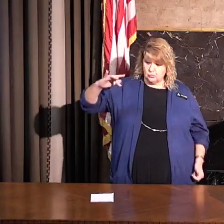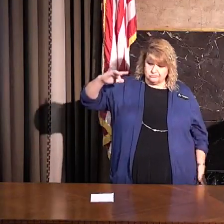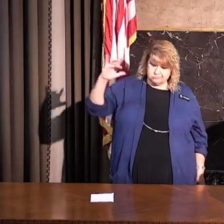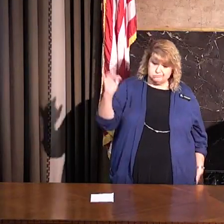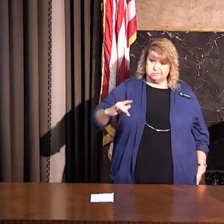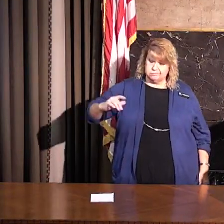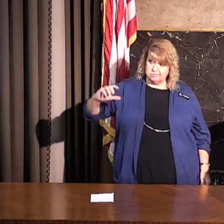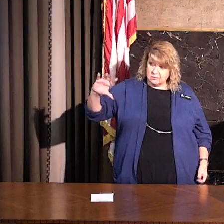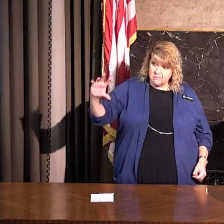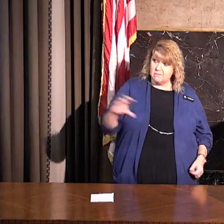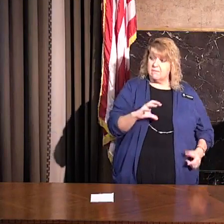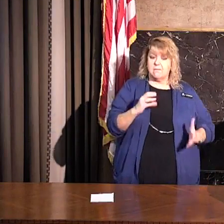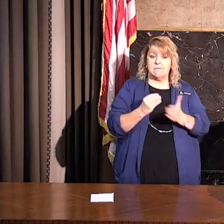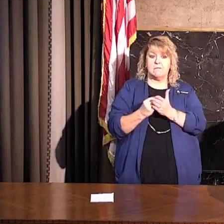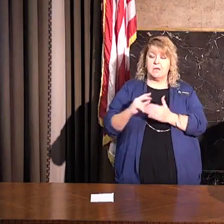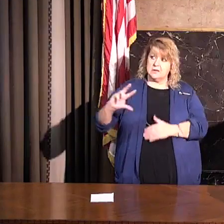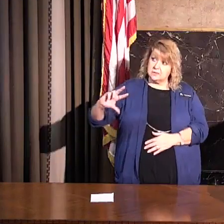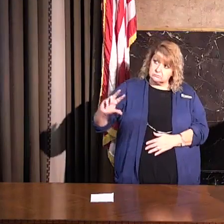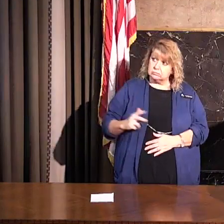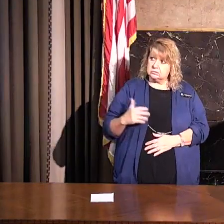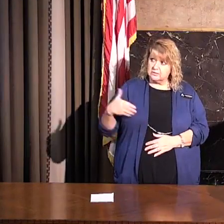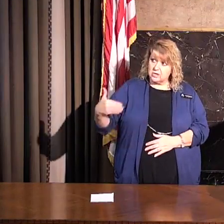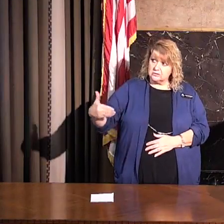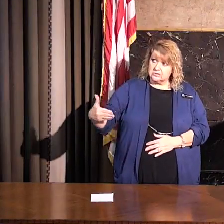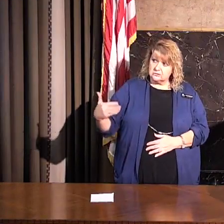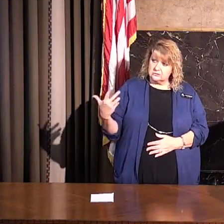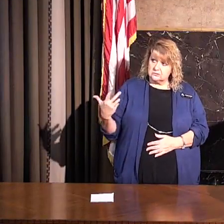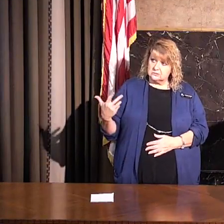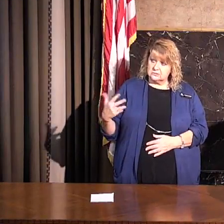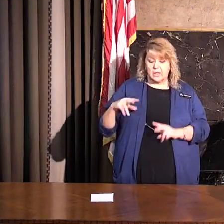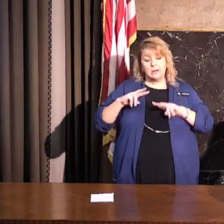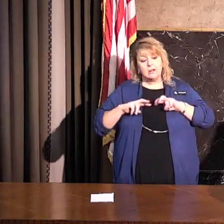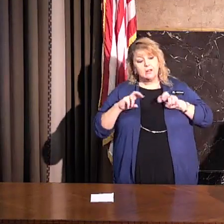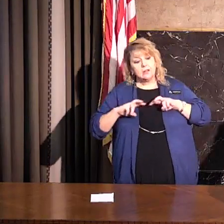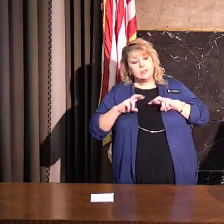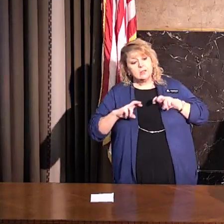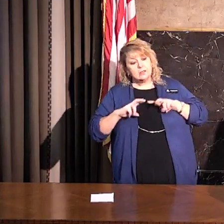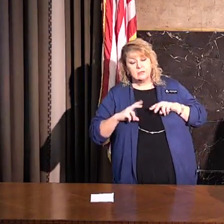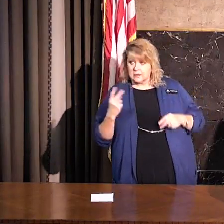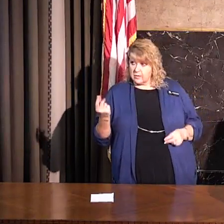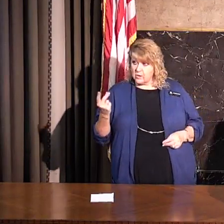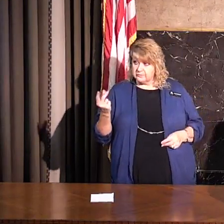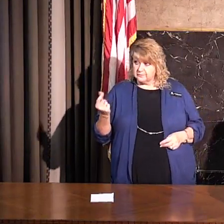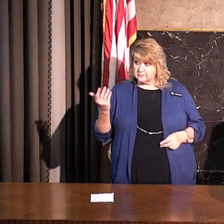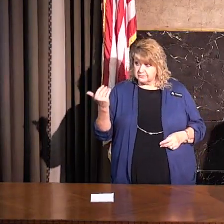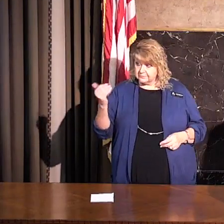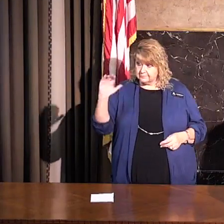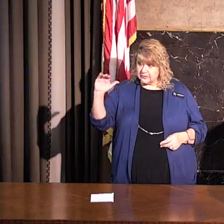to move these assets and get